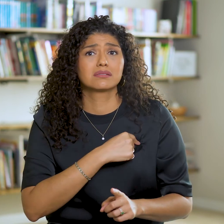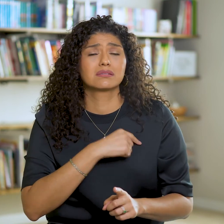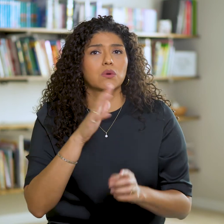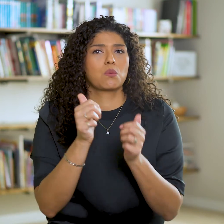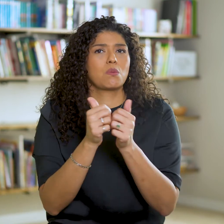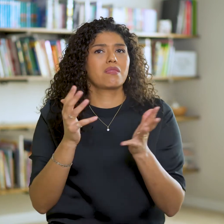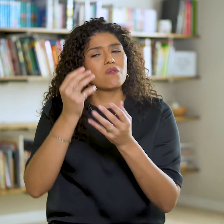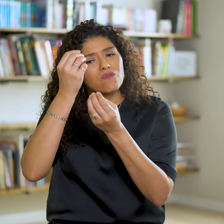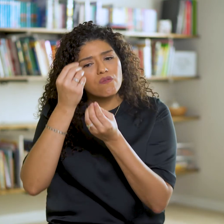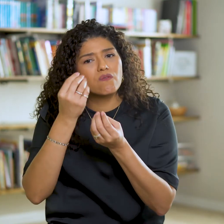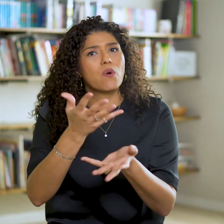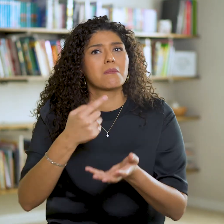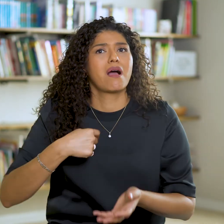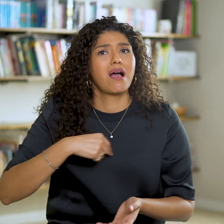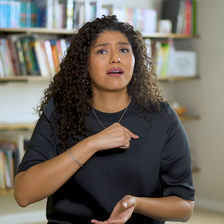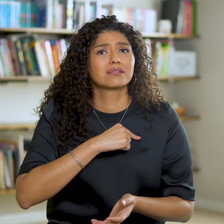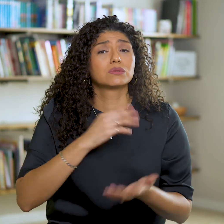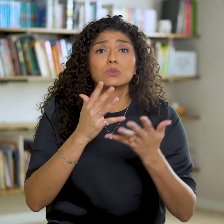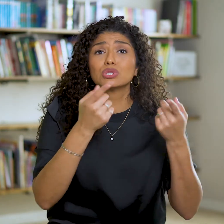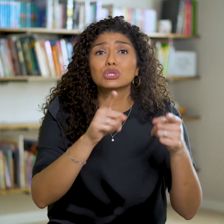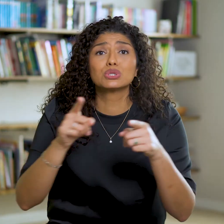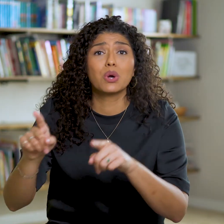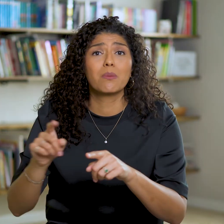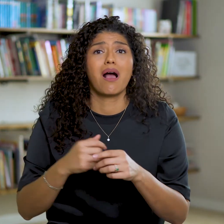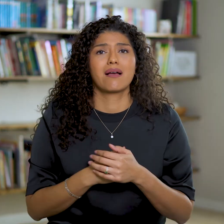that He keeps us in the dark about.